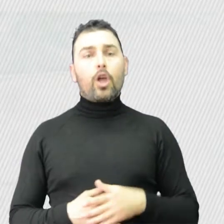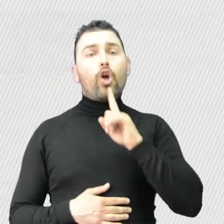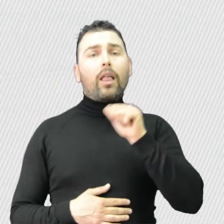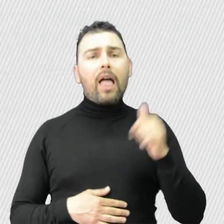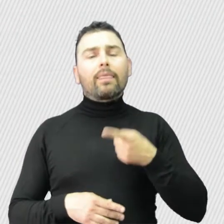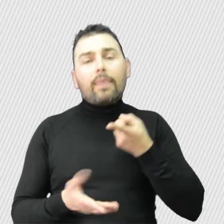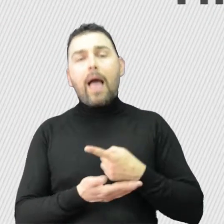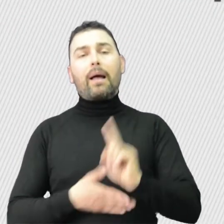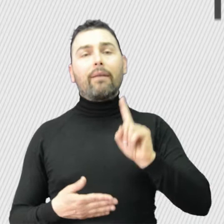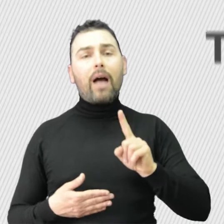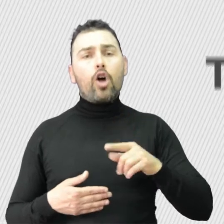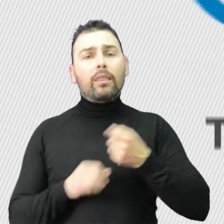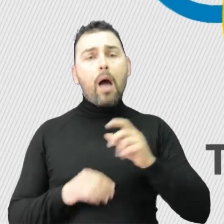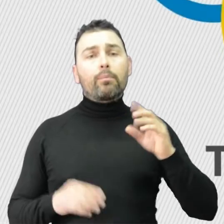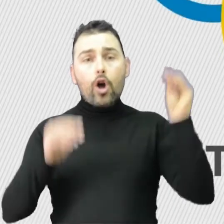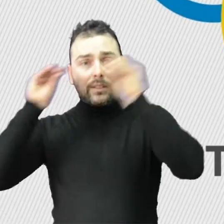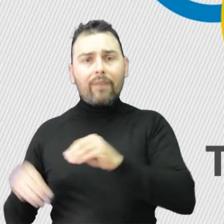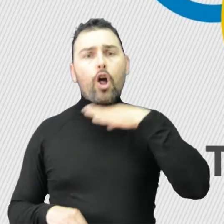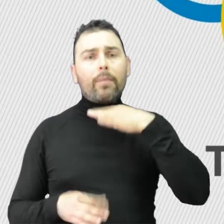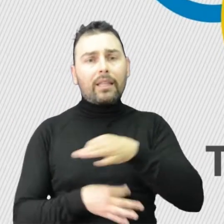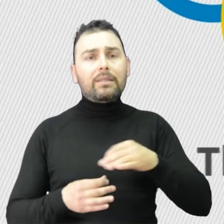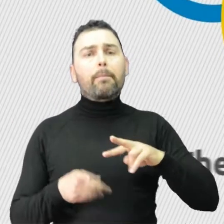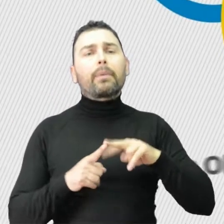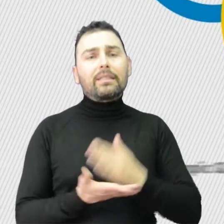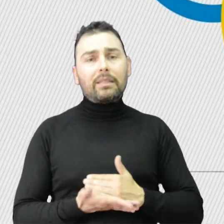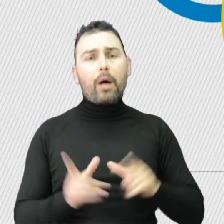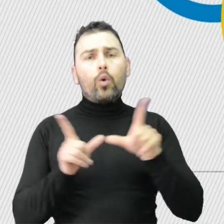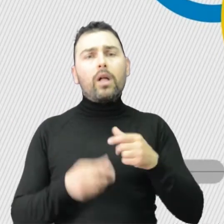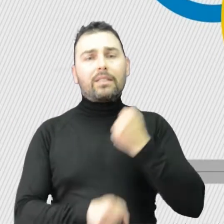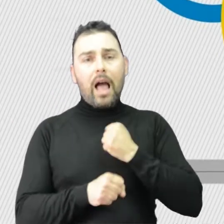In the old times the Olympic Games were held every four years in Olympia.